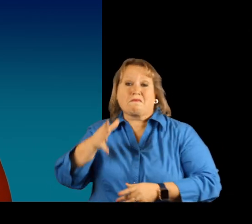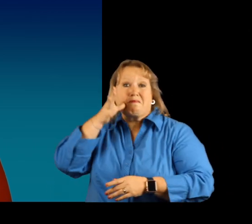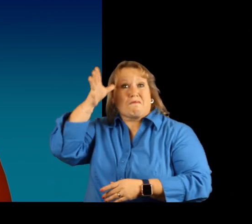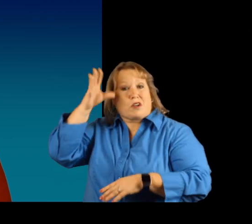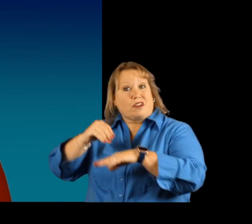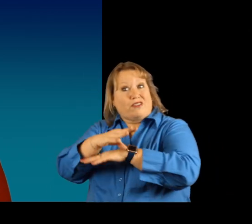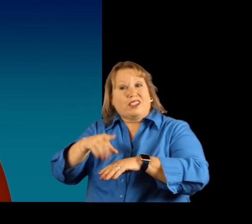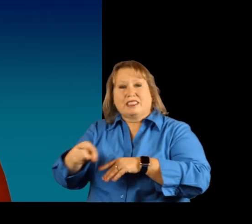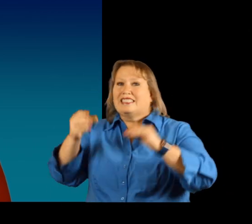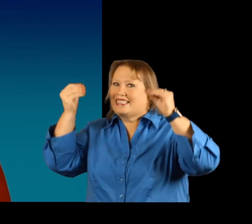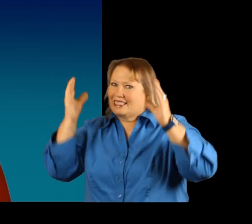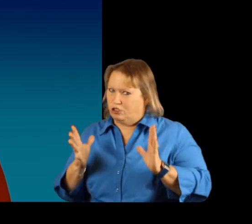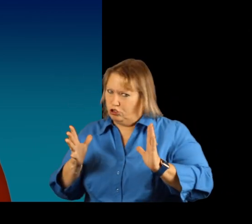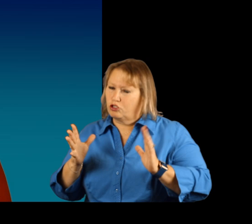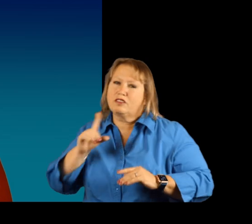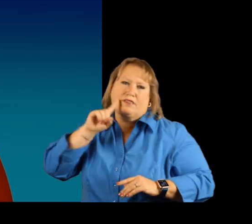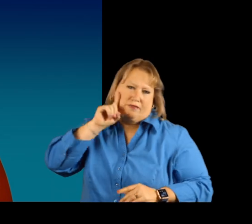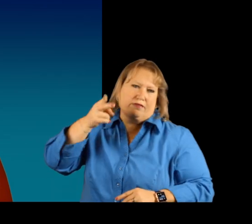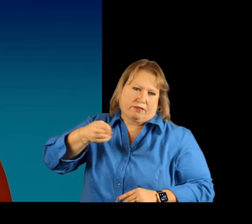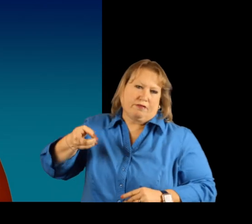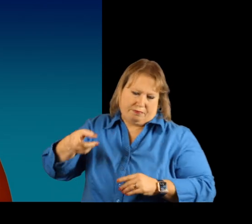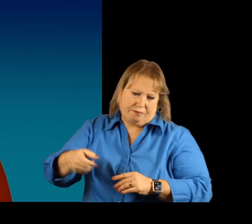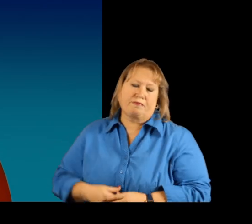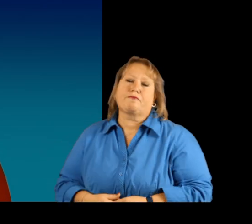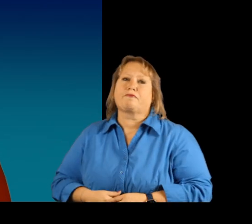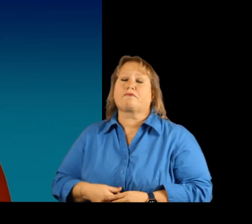of the Deaf and Hard of Hearing who contracts with Early Childhood